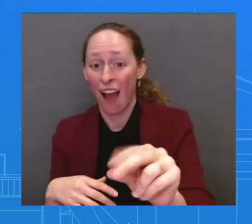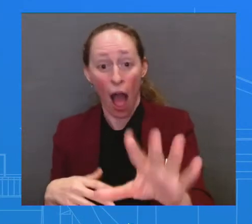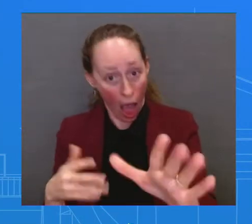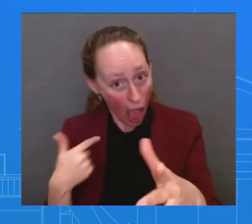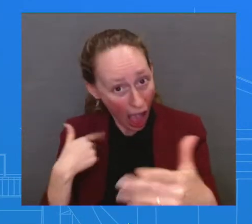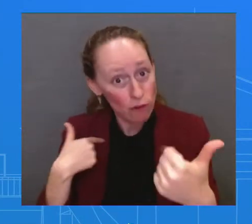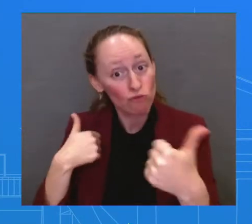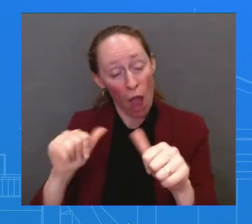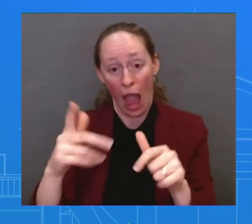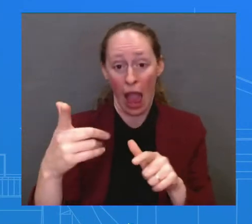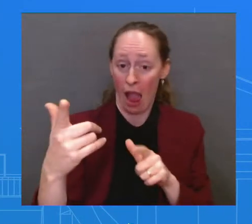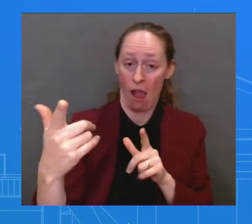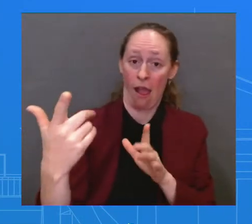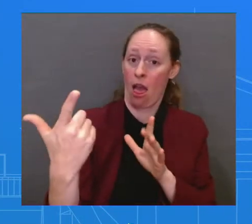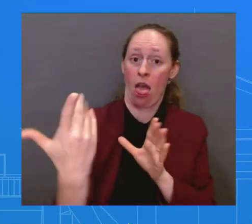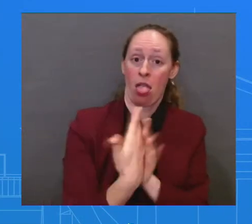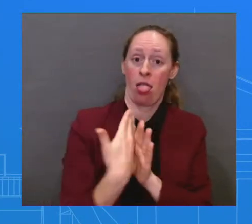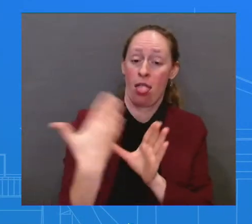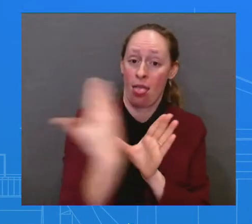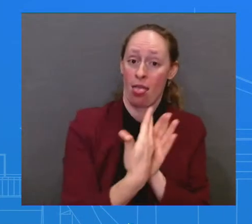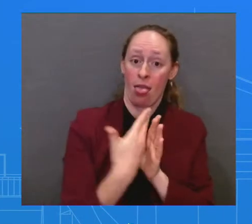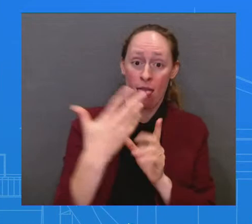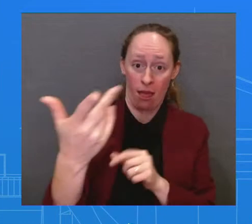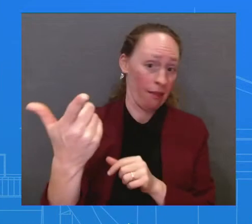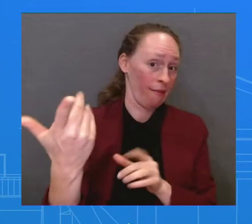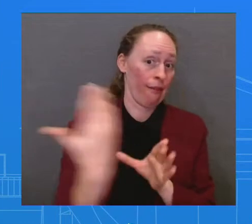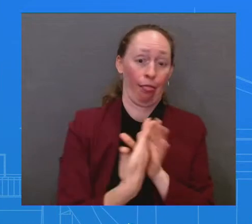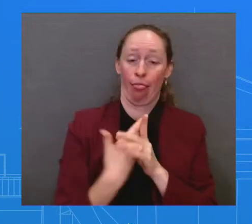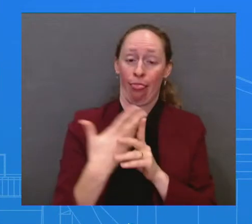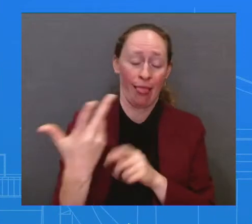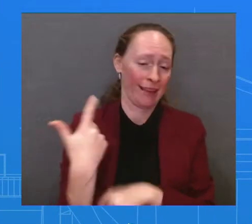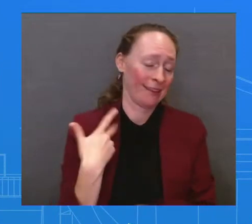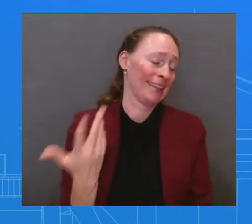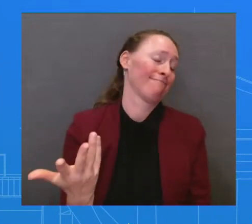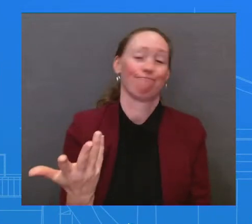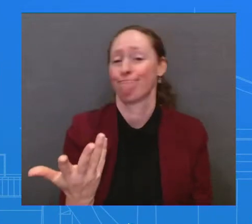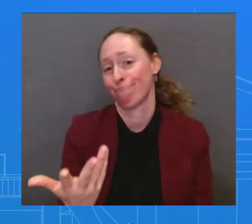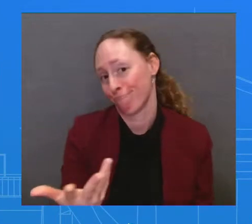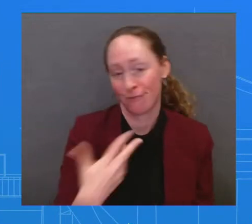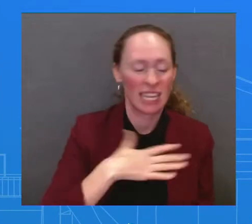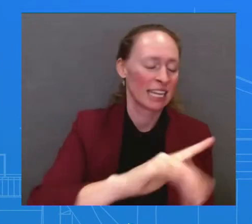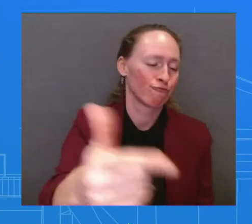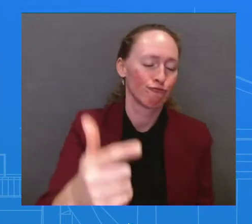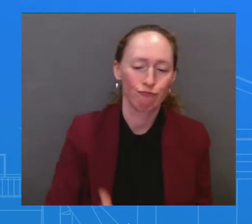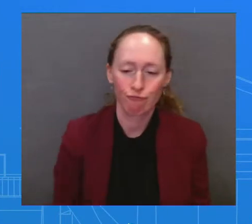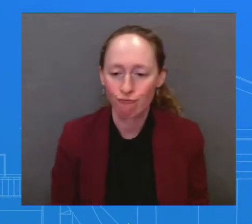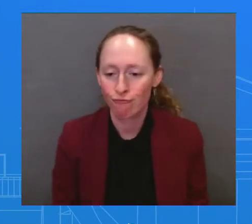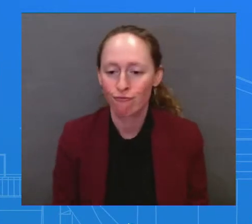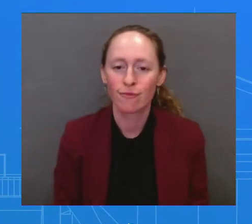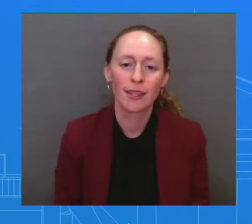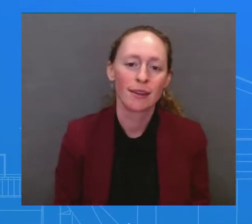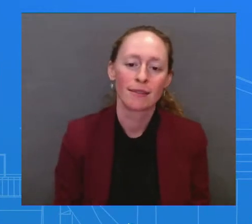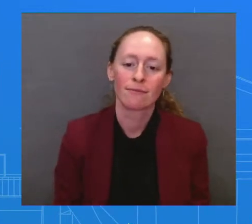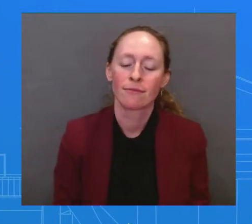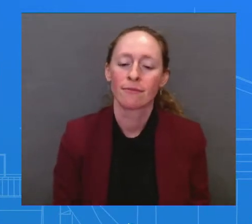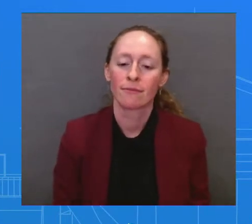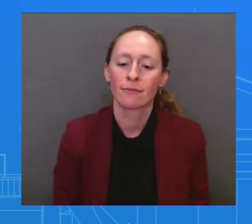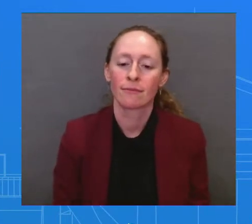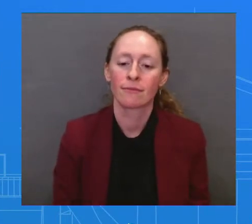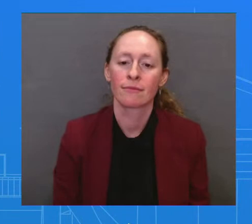the question, and you stopped me. Let's go. Go ahead, . The Press: So, there was footage yesterday of Border Patrol cutting some of the razor wire that Texas had installed.